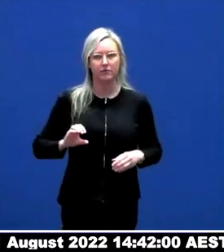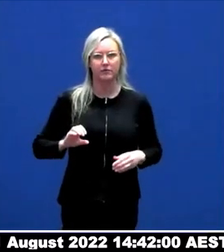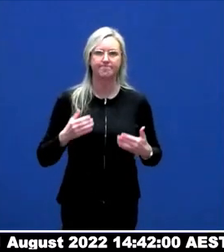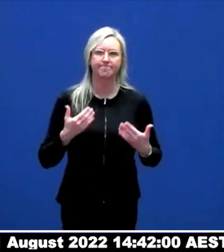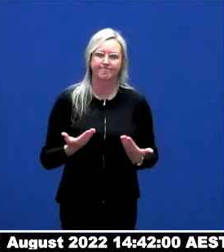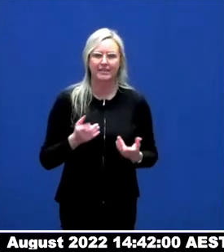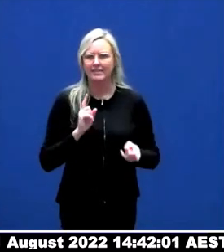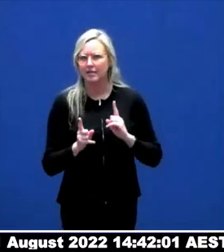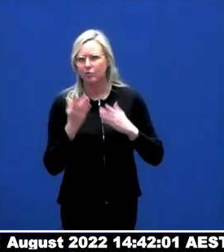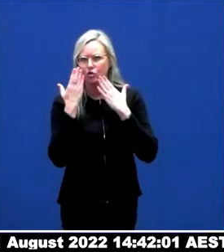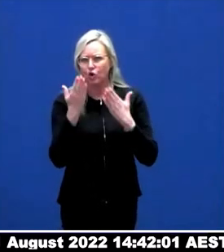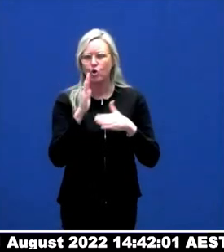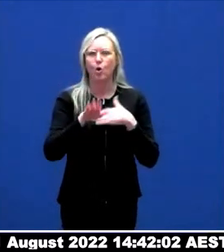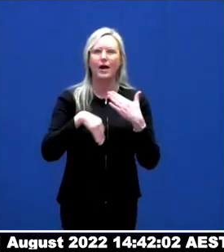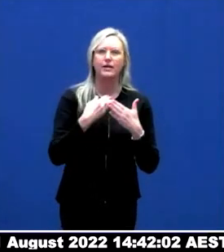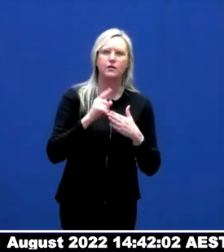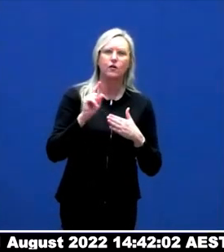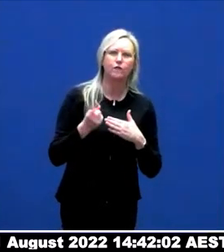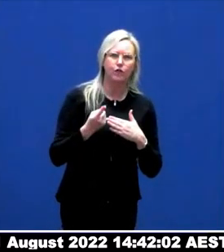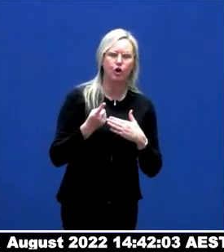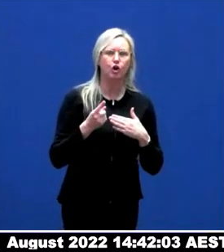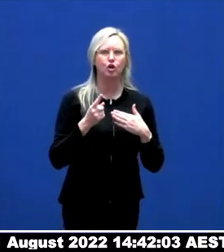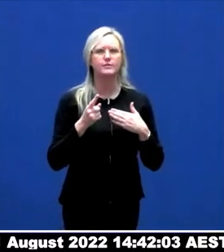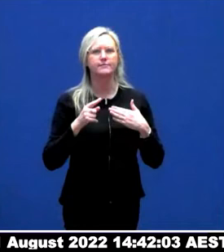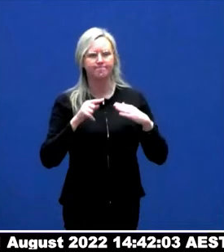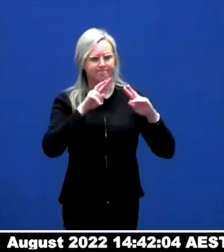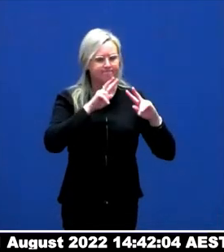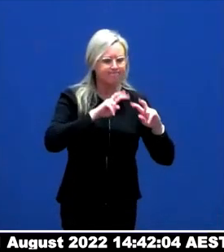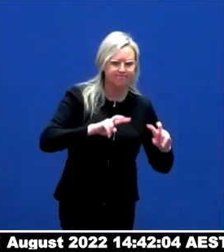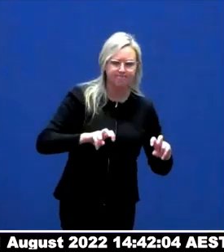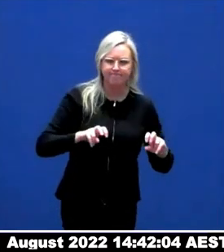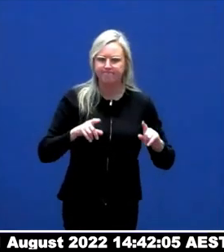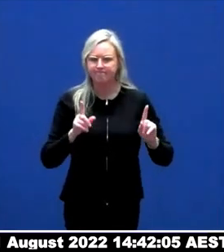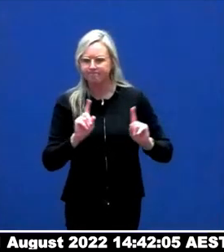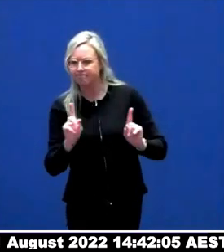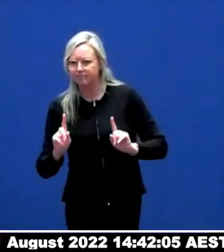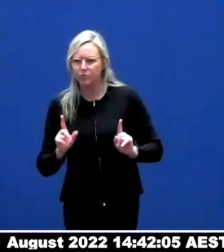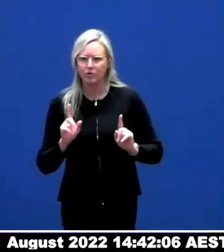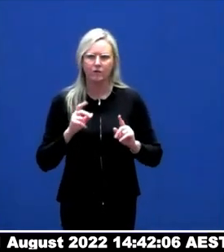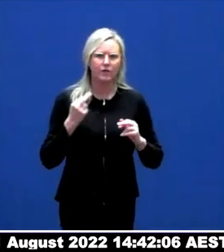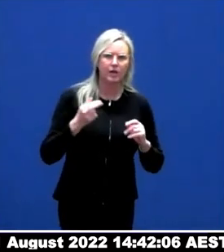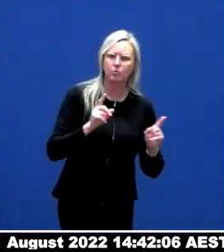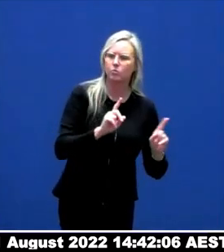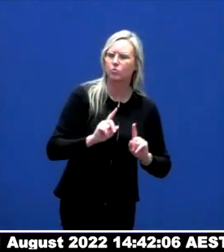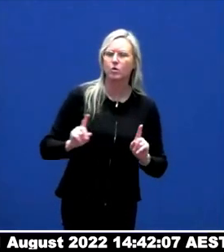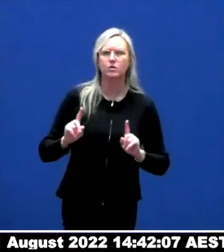after they've explored that with the provider or with the support coordinator.